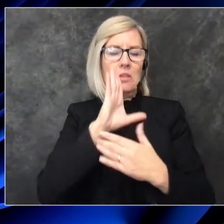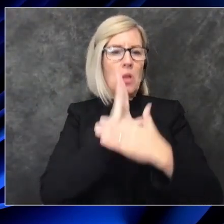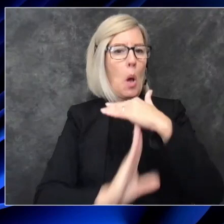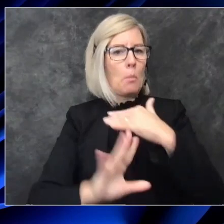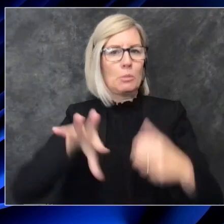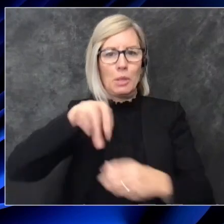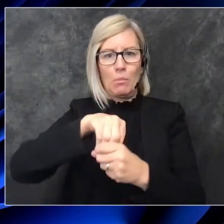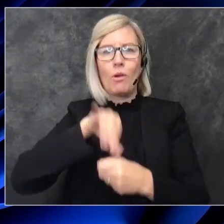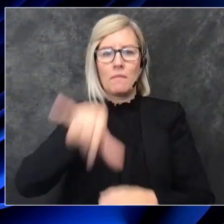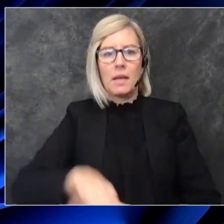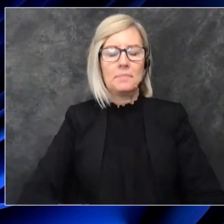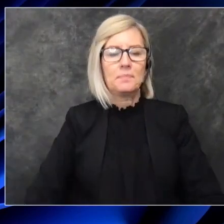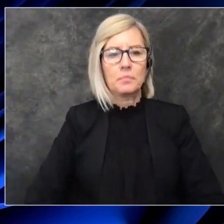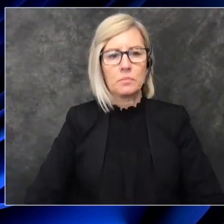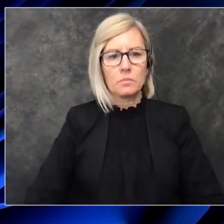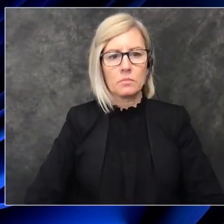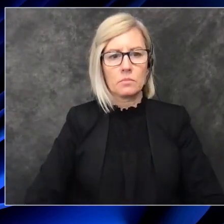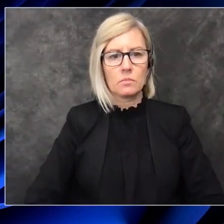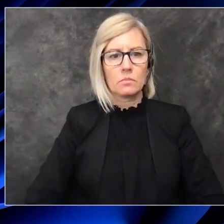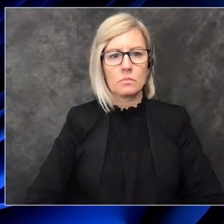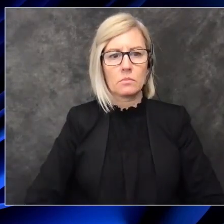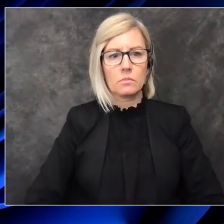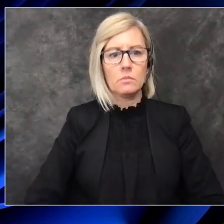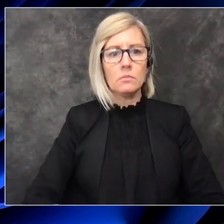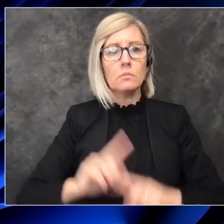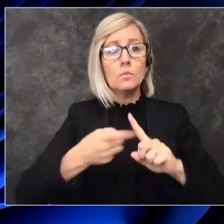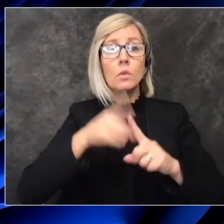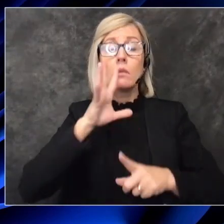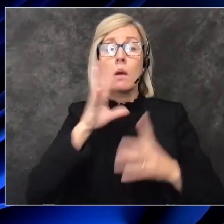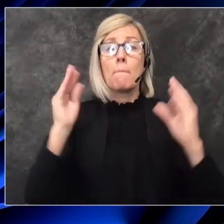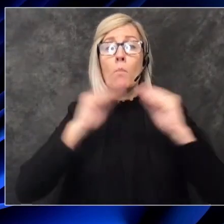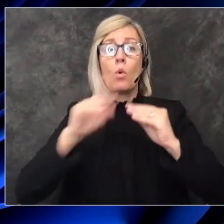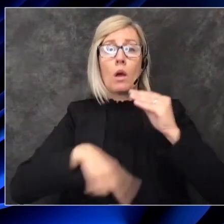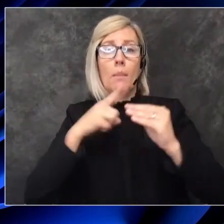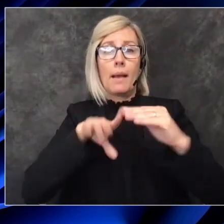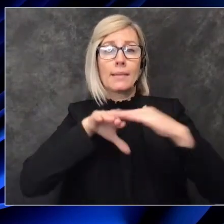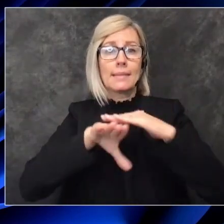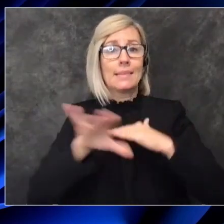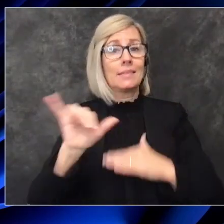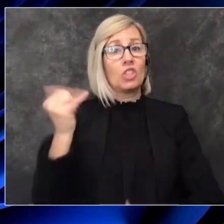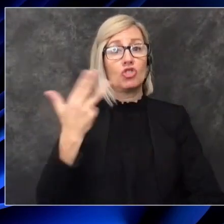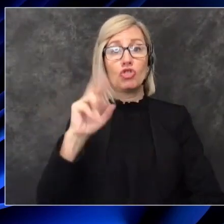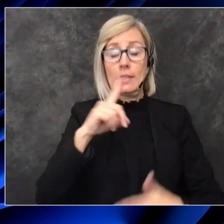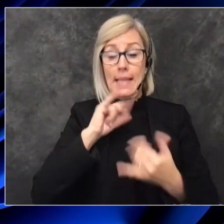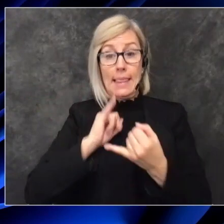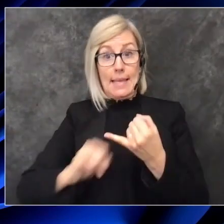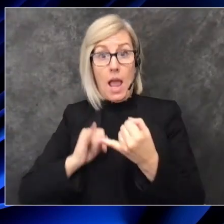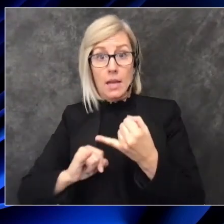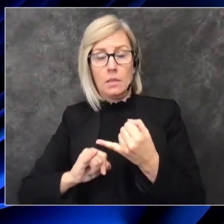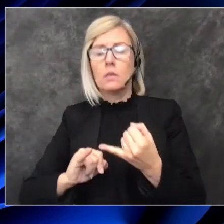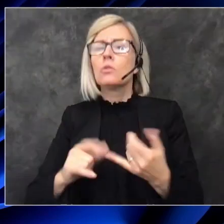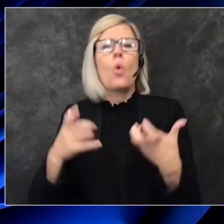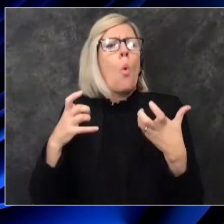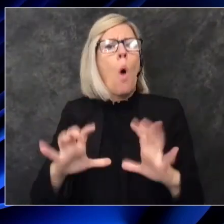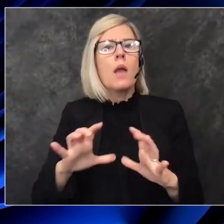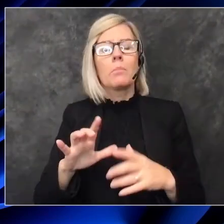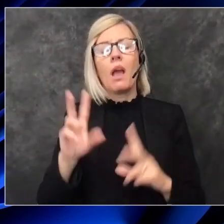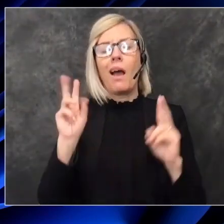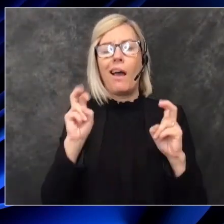And only talk more about accessibility, just like John said at the end, we don't want it to be an othering experience.